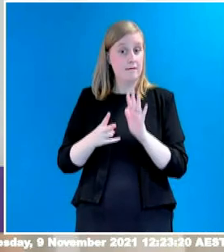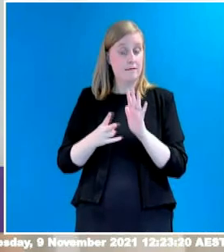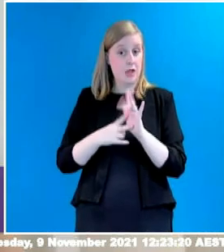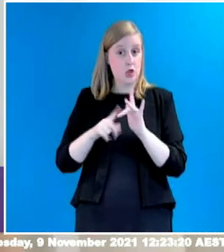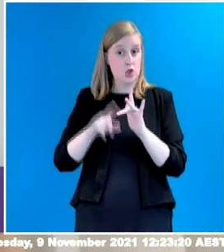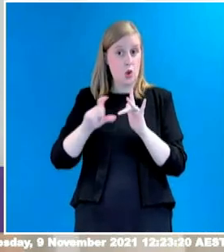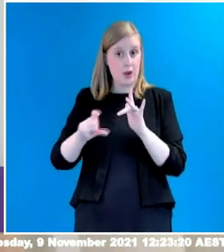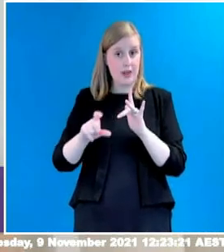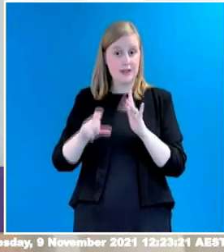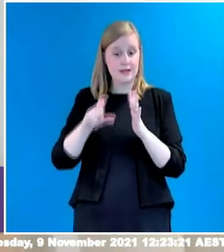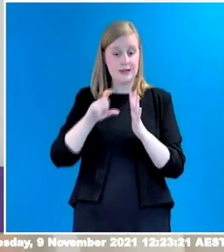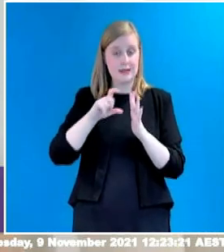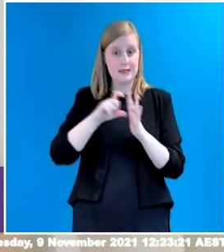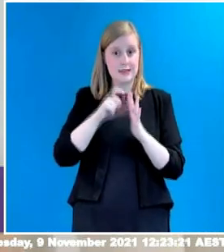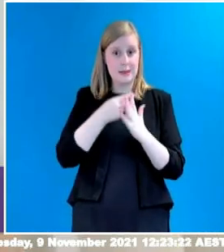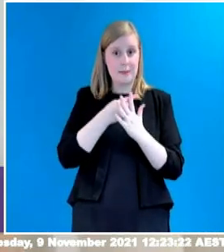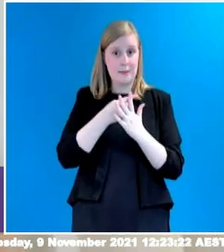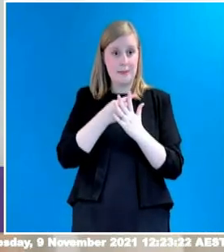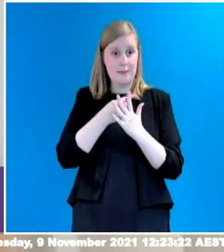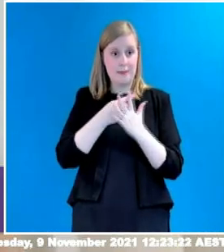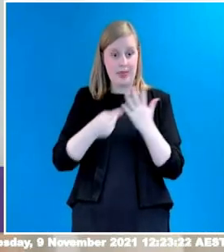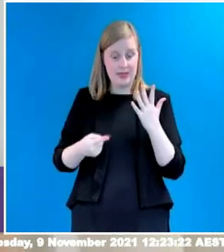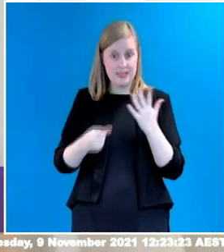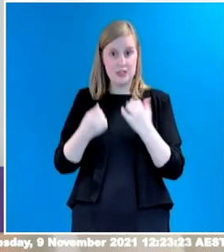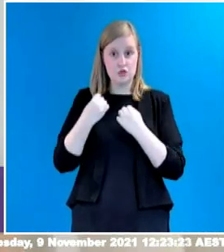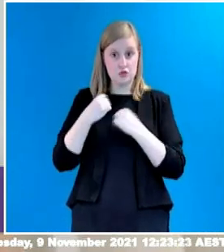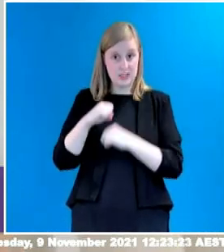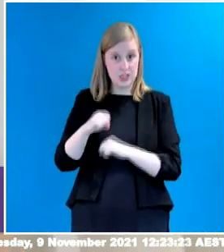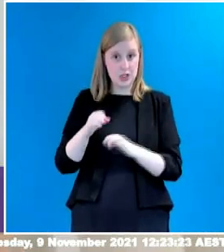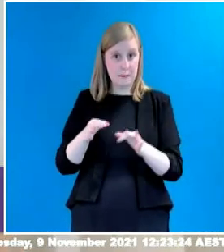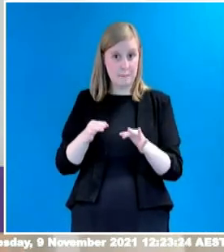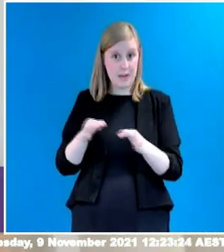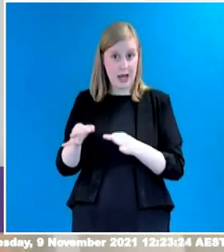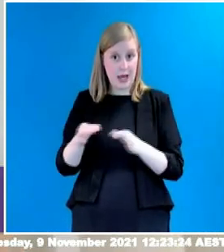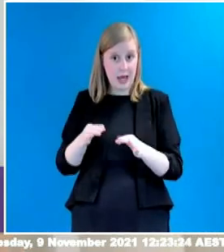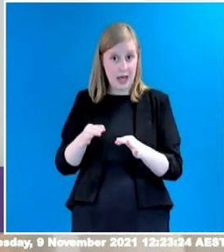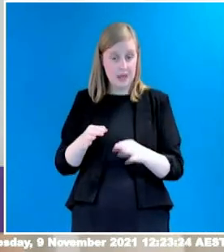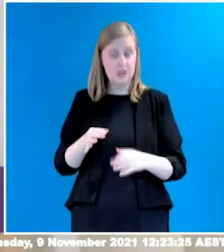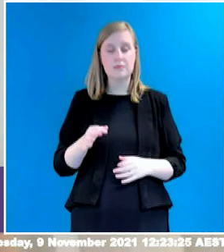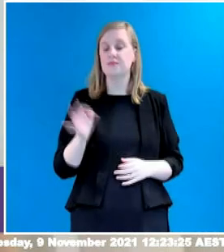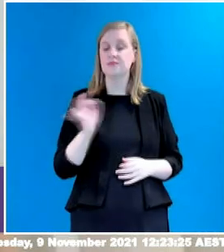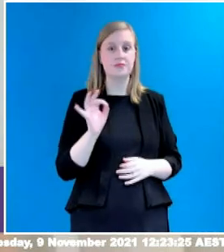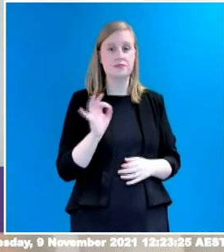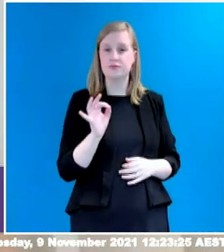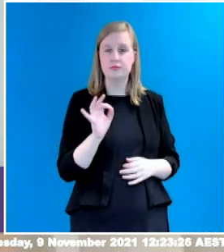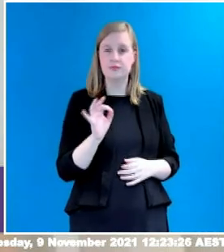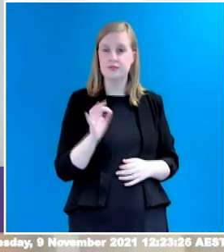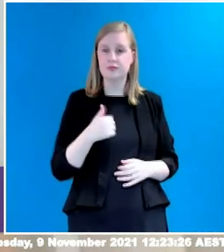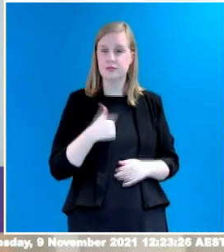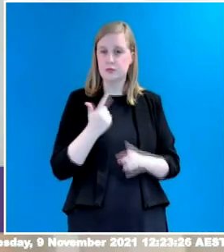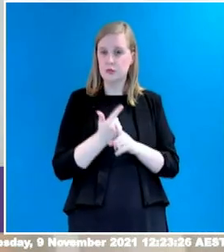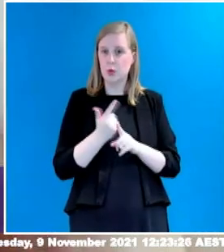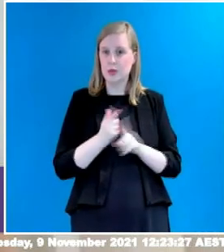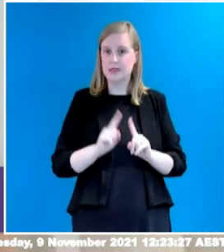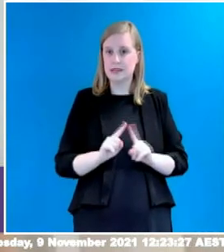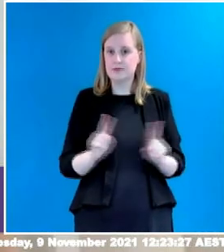Disability Strategic Plan? No, I'm not talking about the Victorian Strategic Plan,